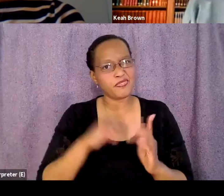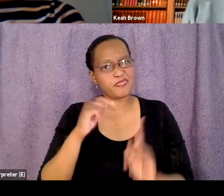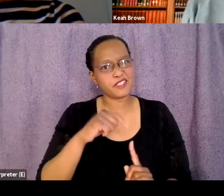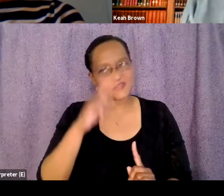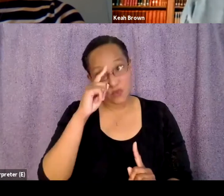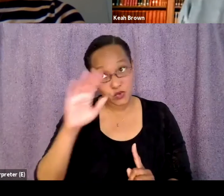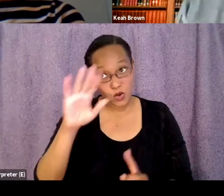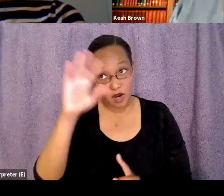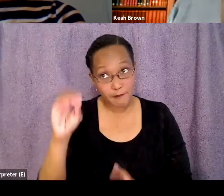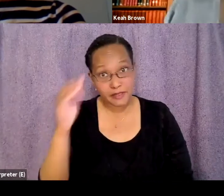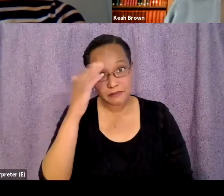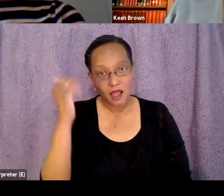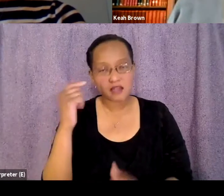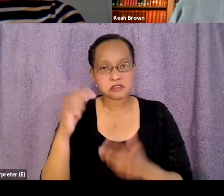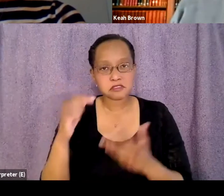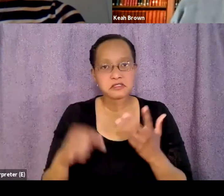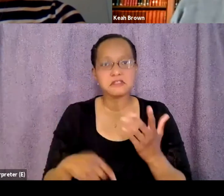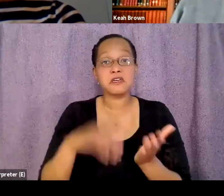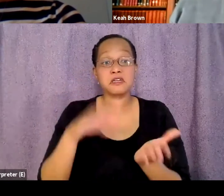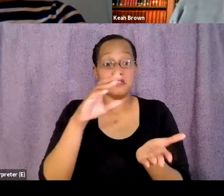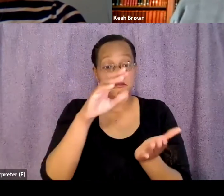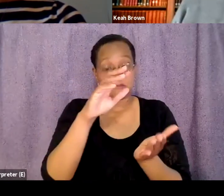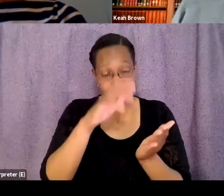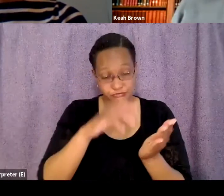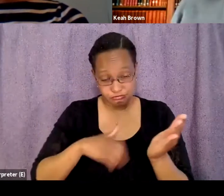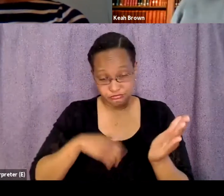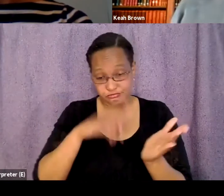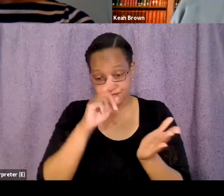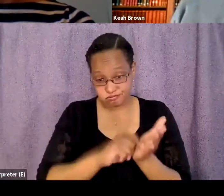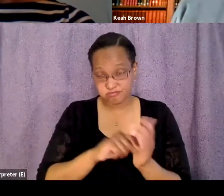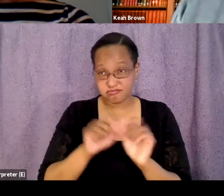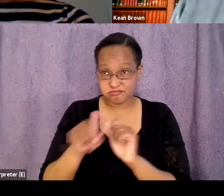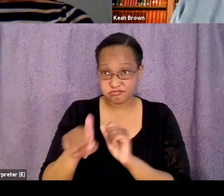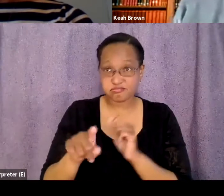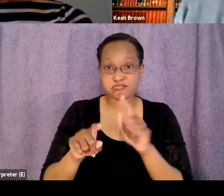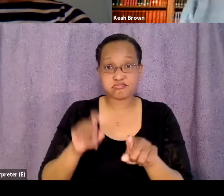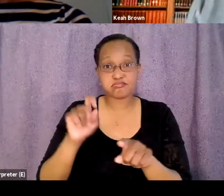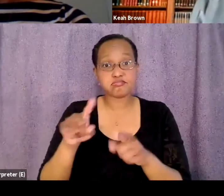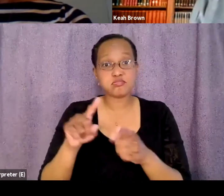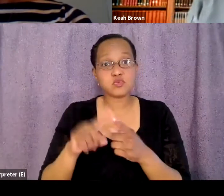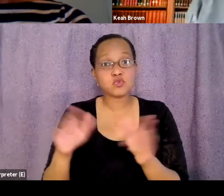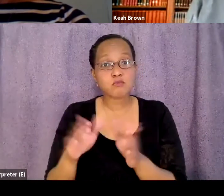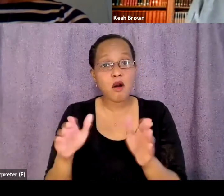house, and let me send that out to multiple publishing houses I got a bunch of rejections,